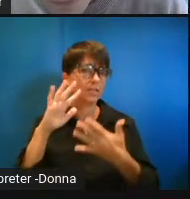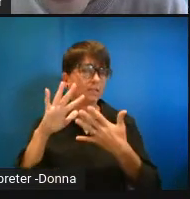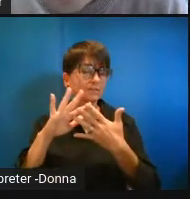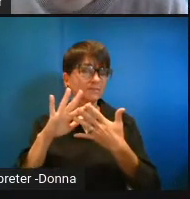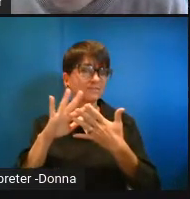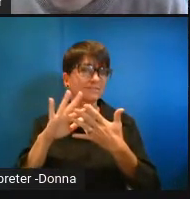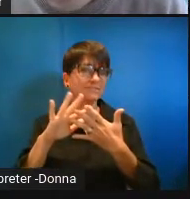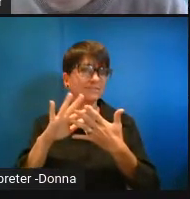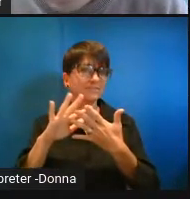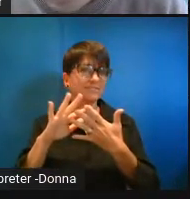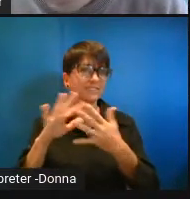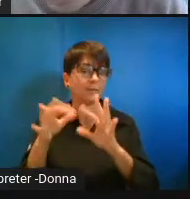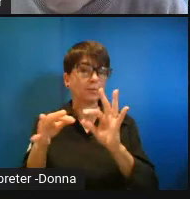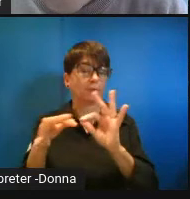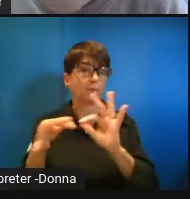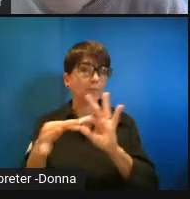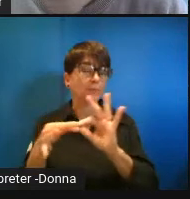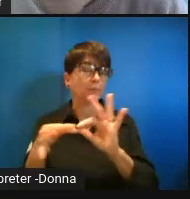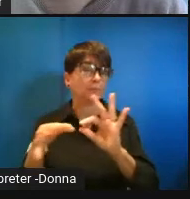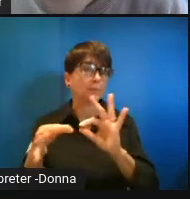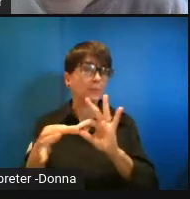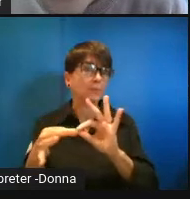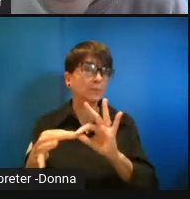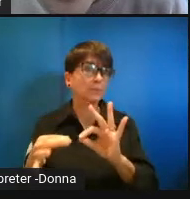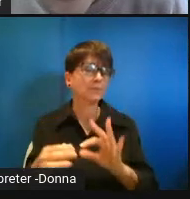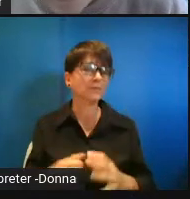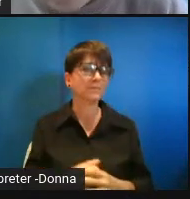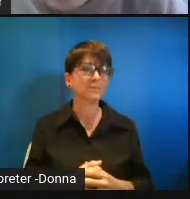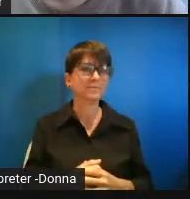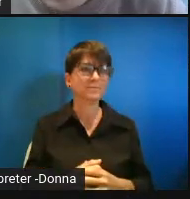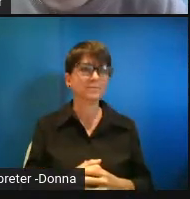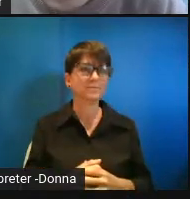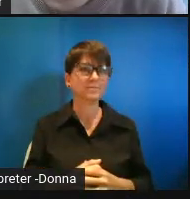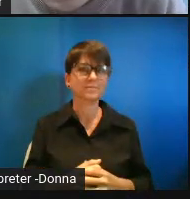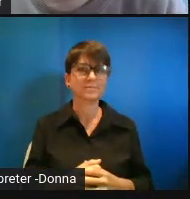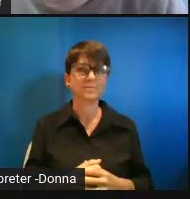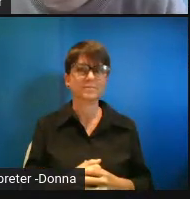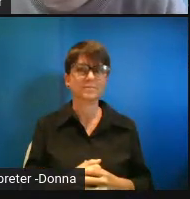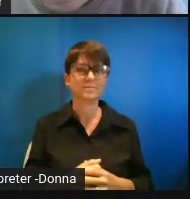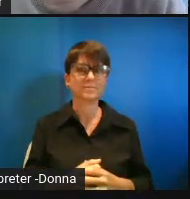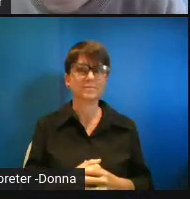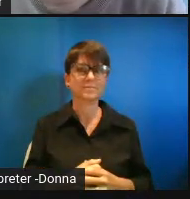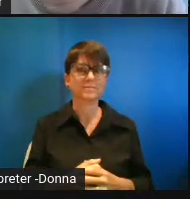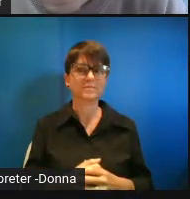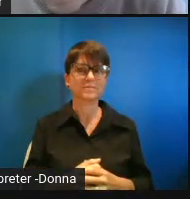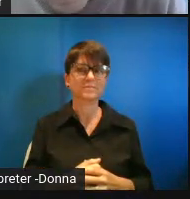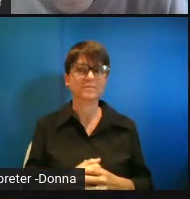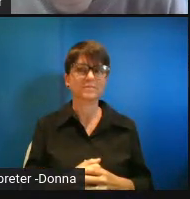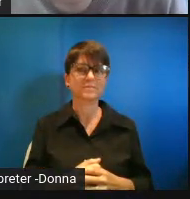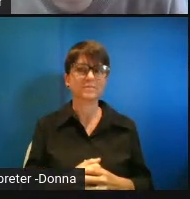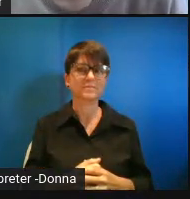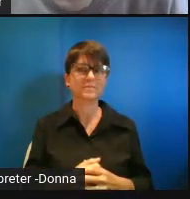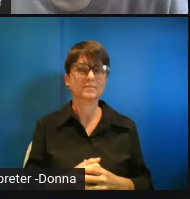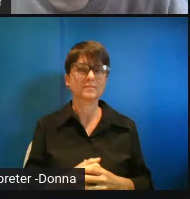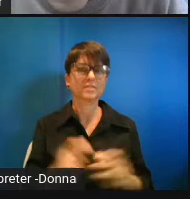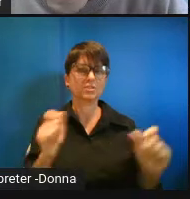recipes [screen reader]